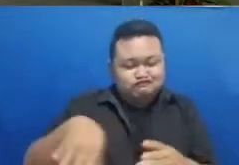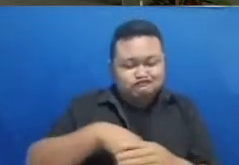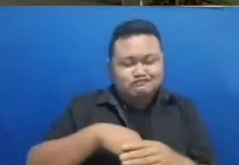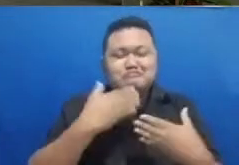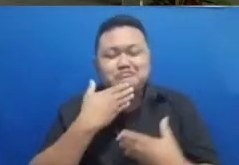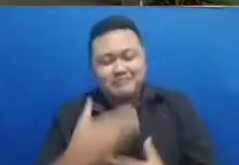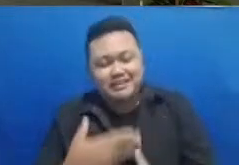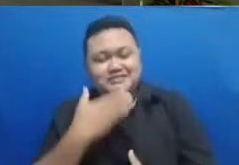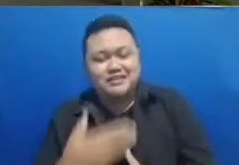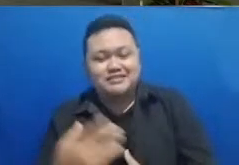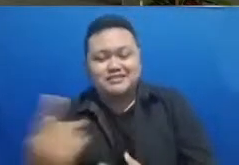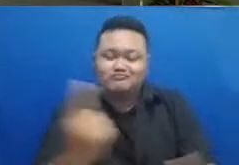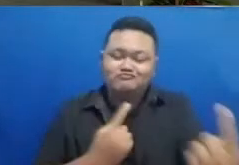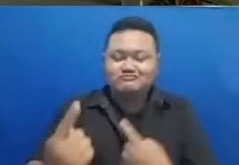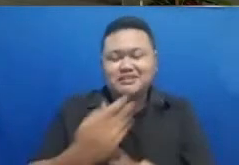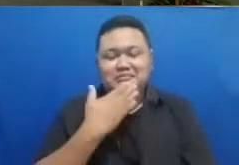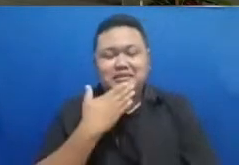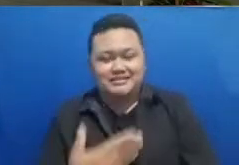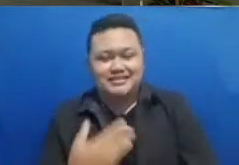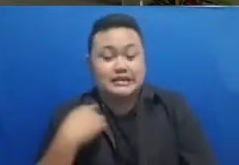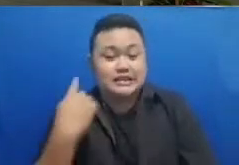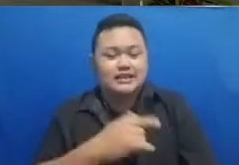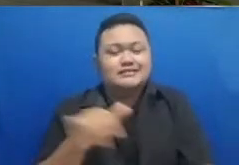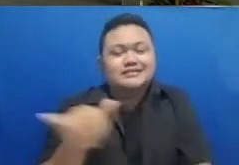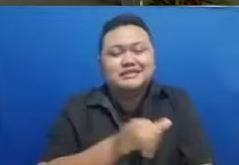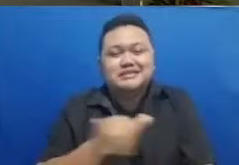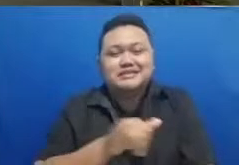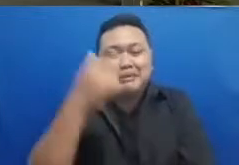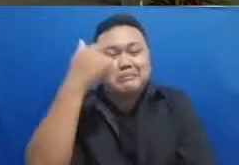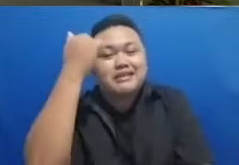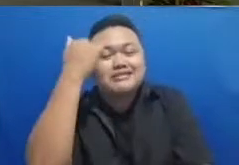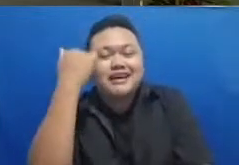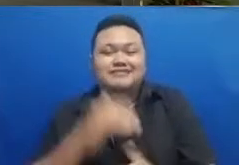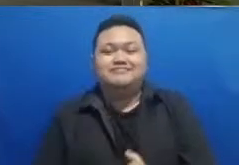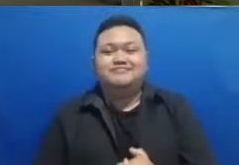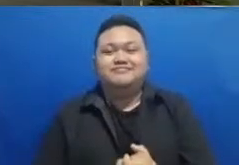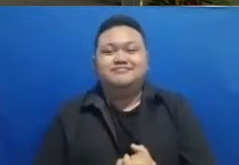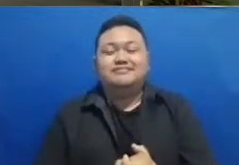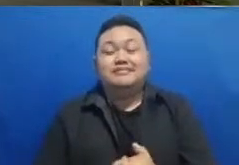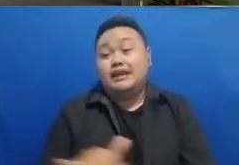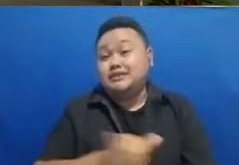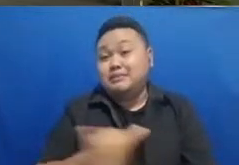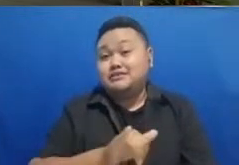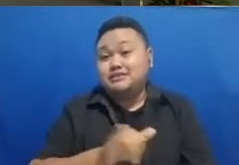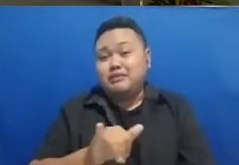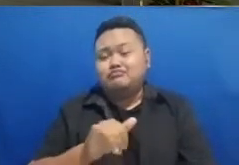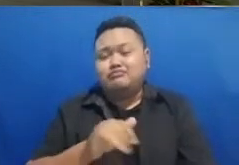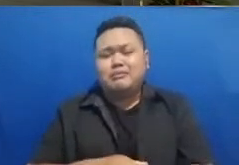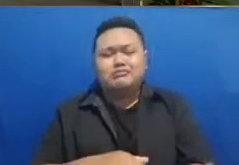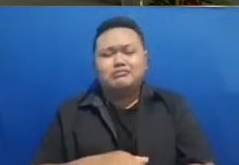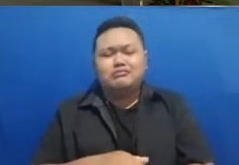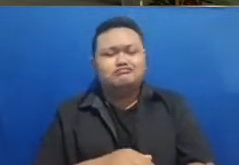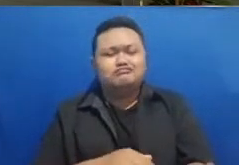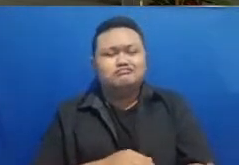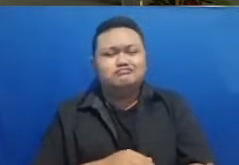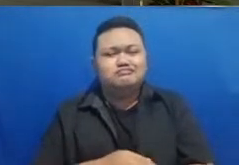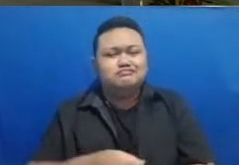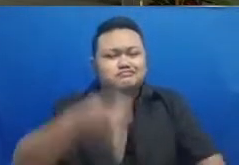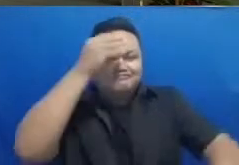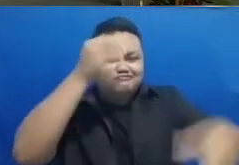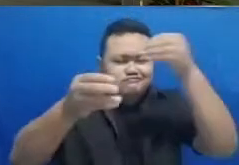are both studying here, we are together to study and this is an event that